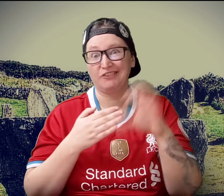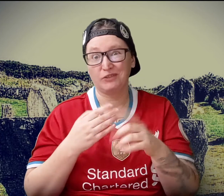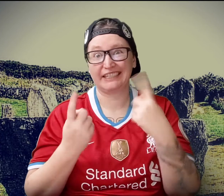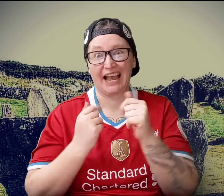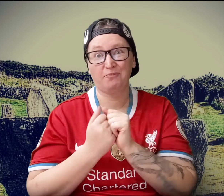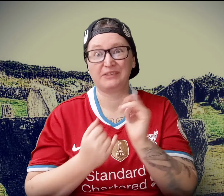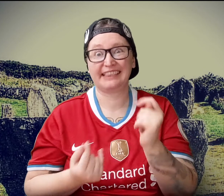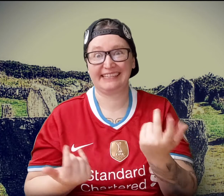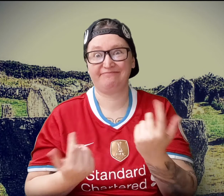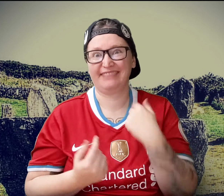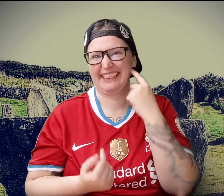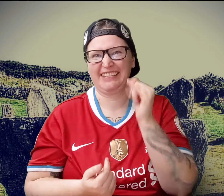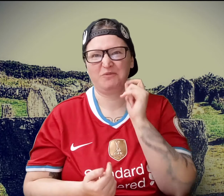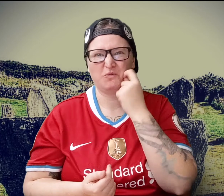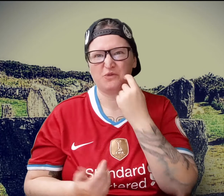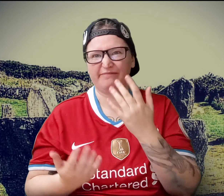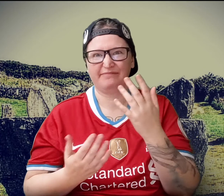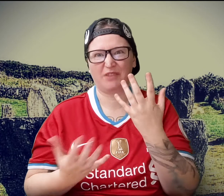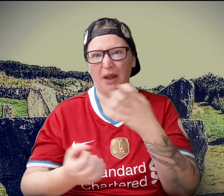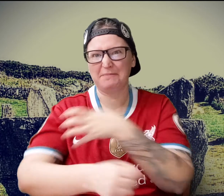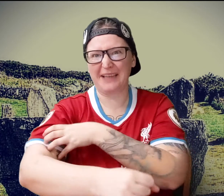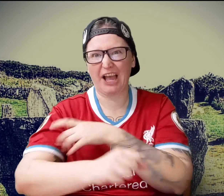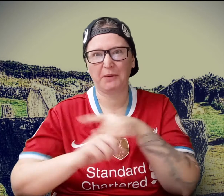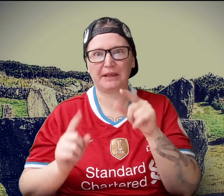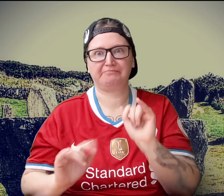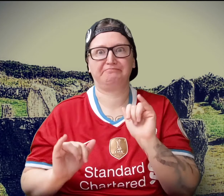they didn't realize the consequences that came along so I think that would be a really cool